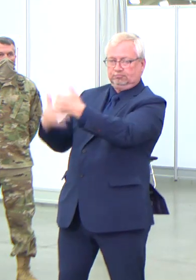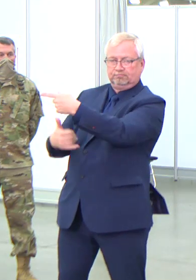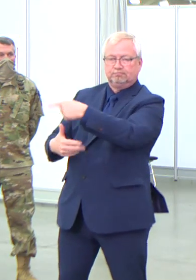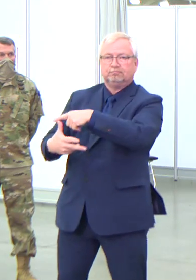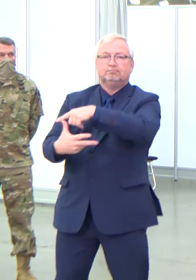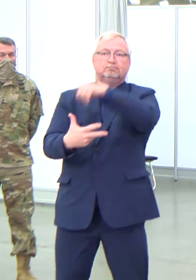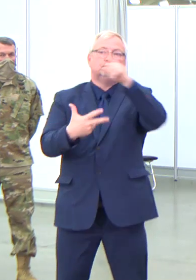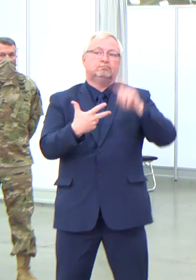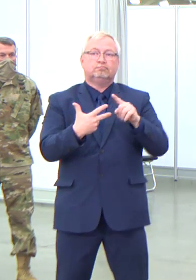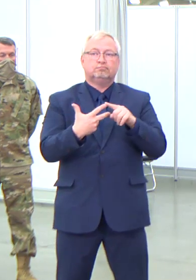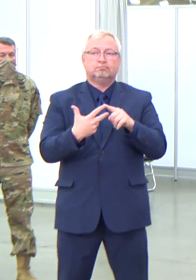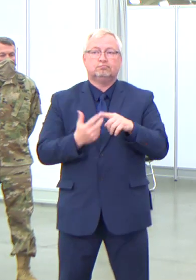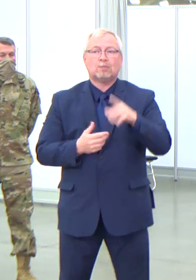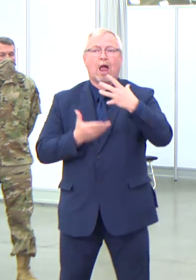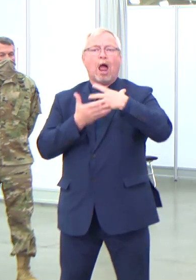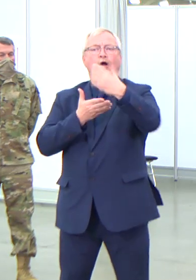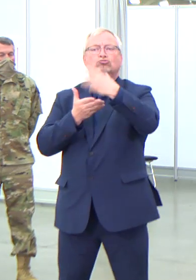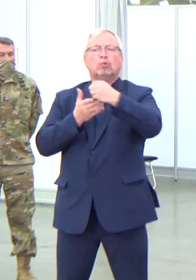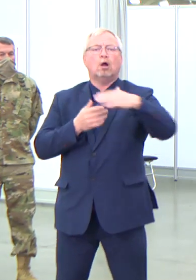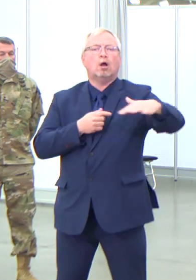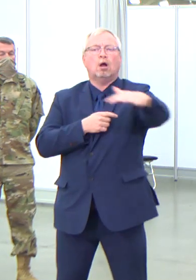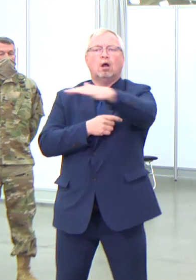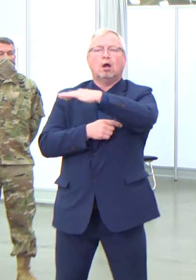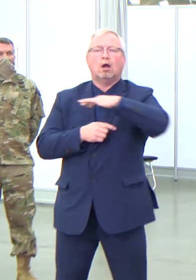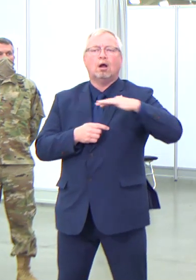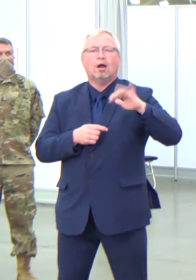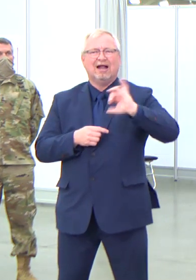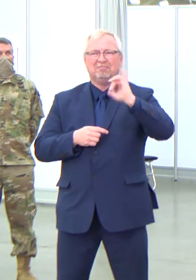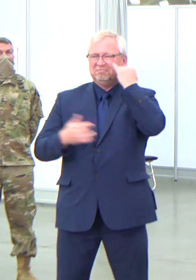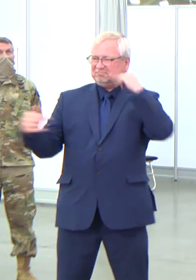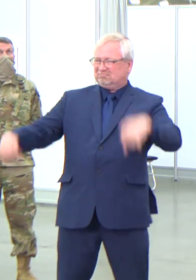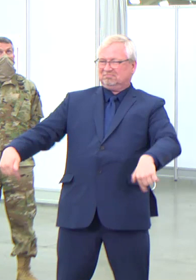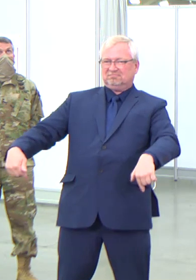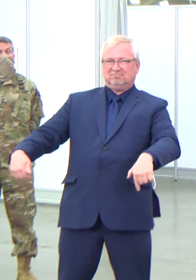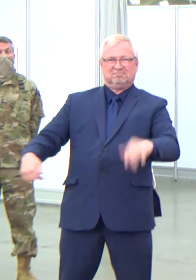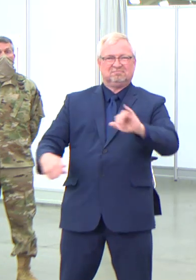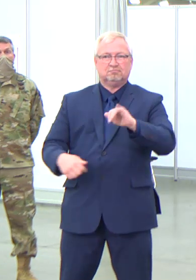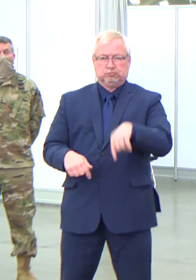second is sites like this, which are external to hospitals but